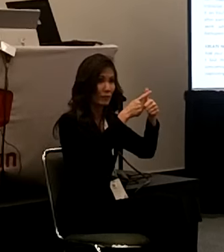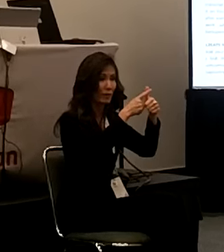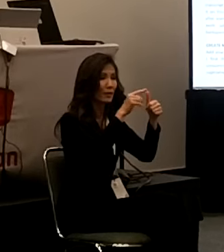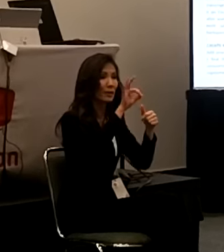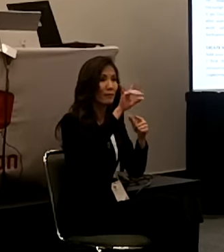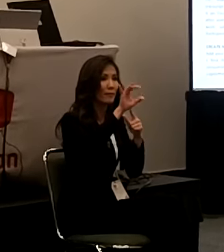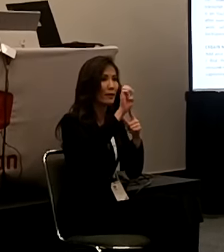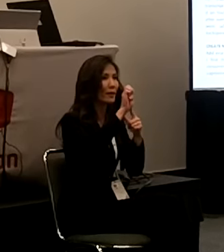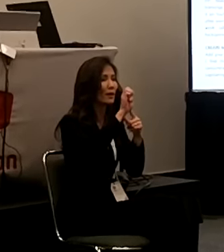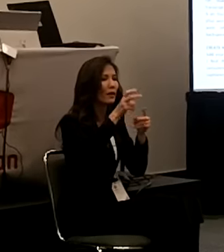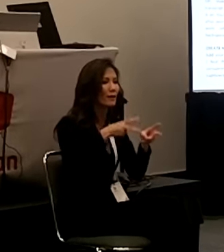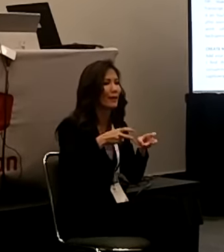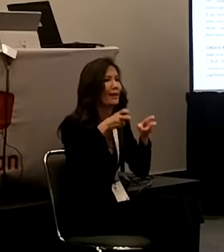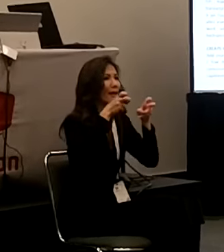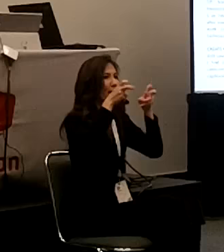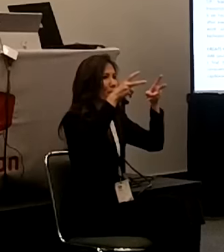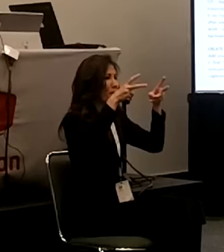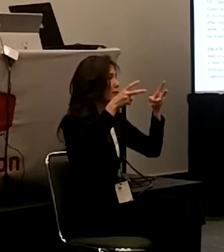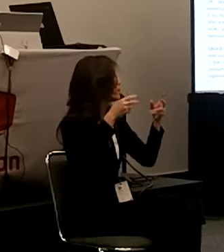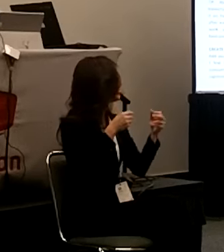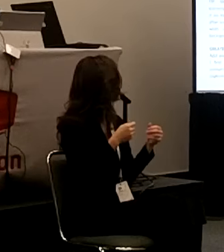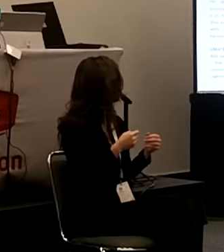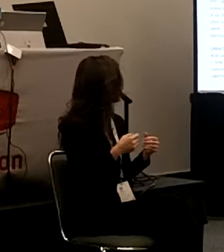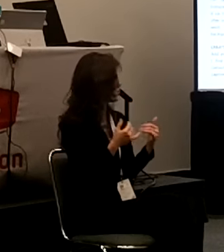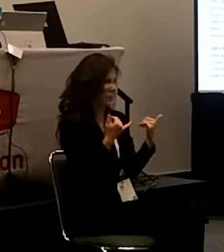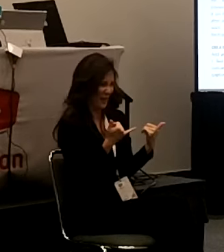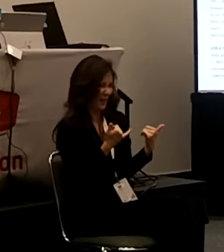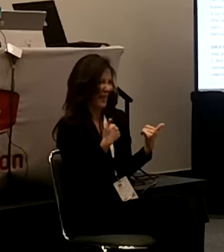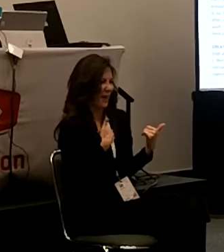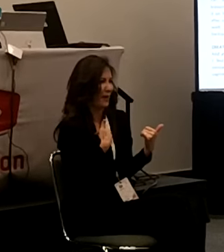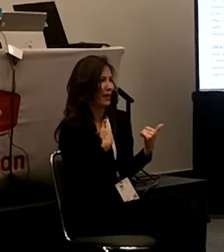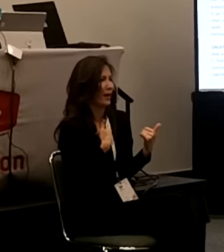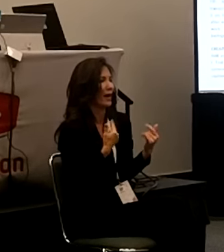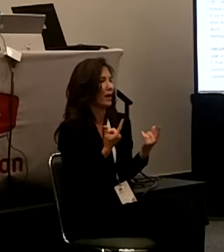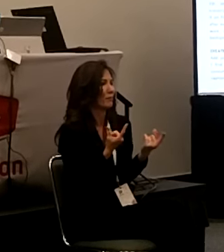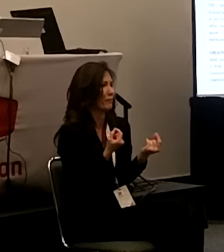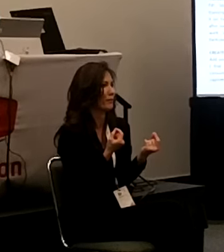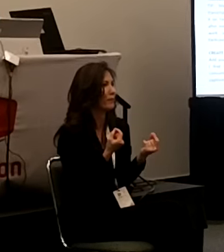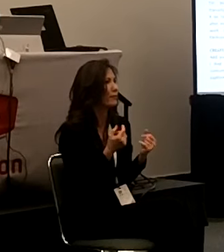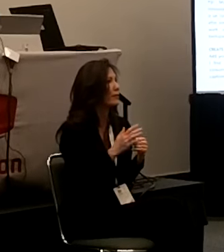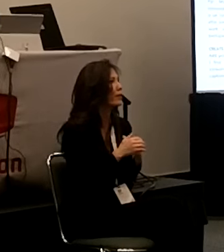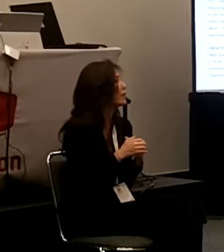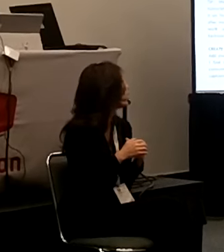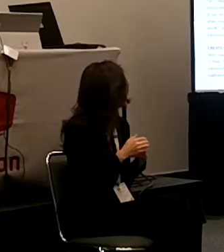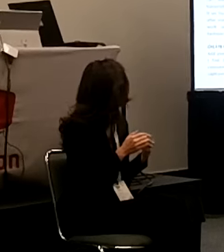and that's what I'm doing now, since I've had to change the way that I add to get to somebody else to do it for me,